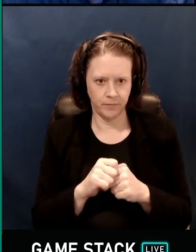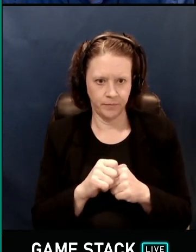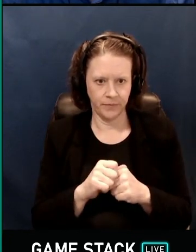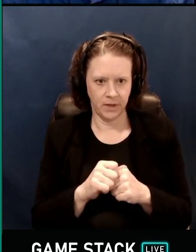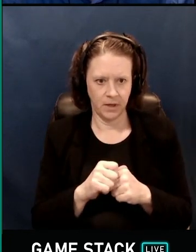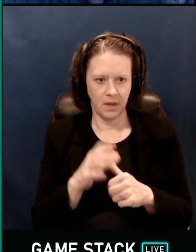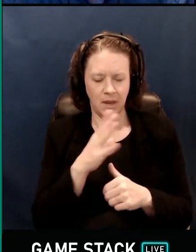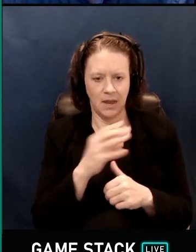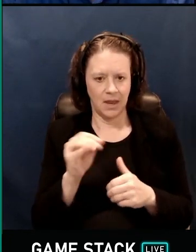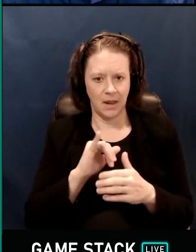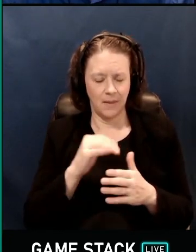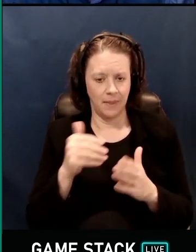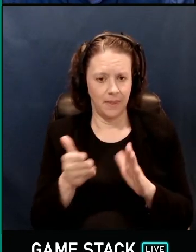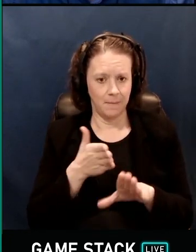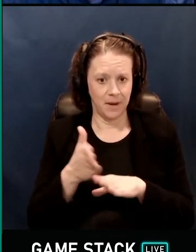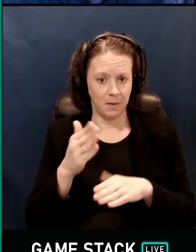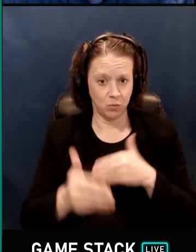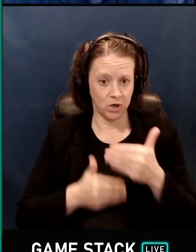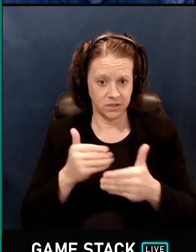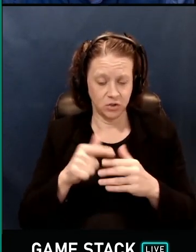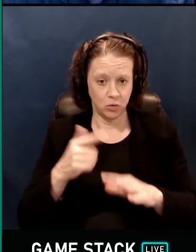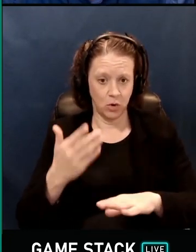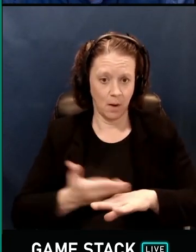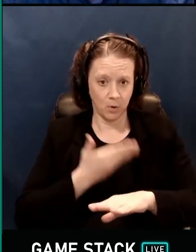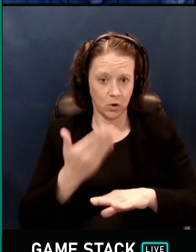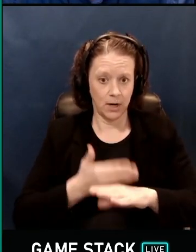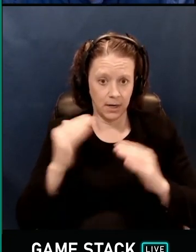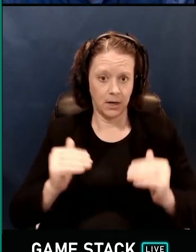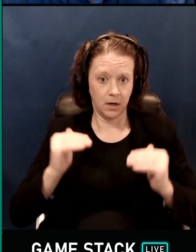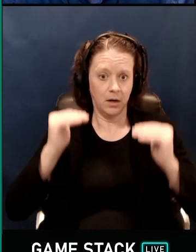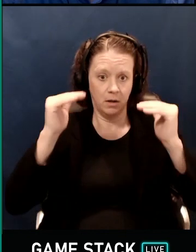upgrading the software needed for CI builds.